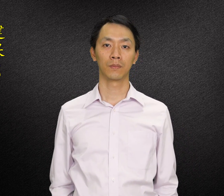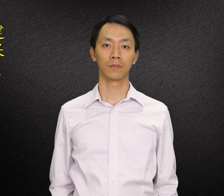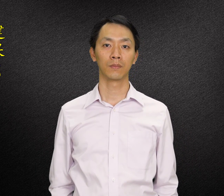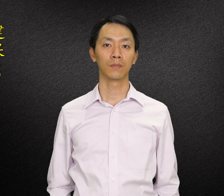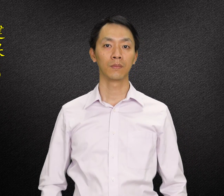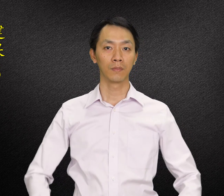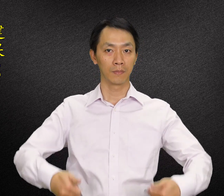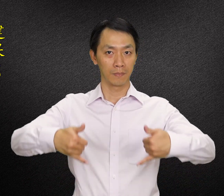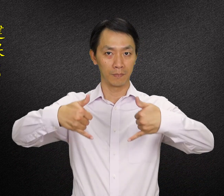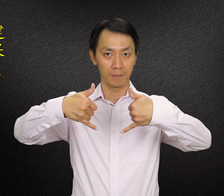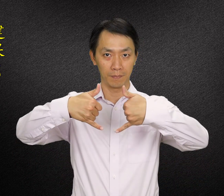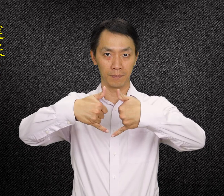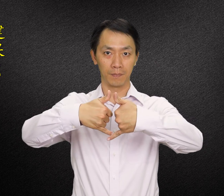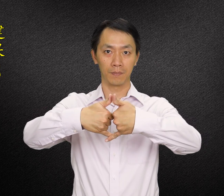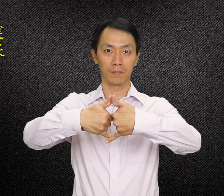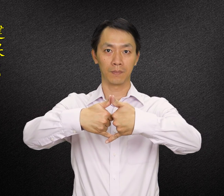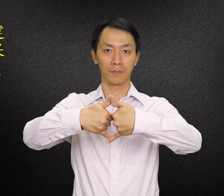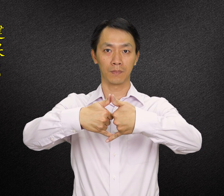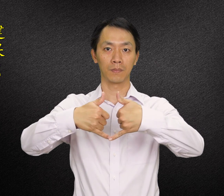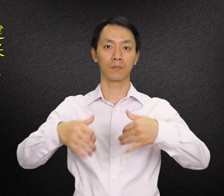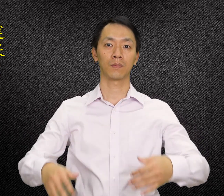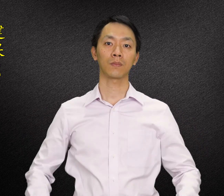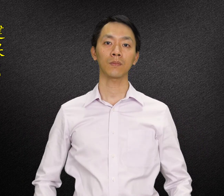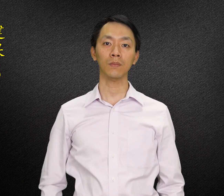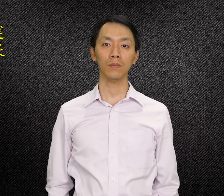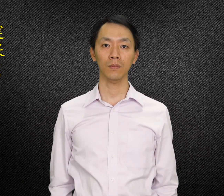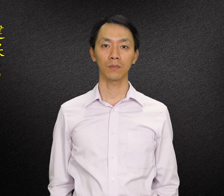health insurance (southern dialect)